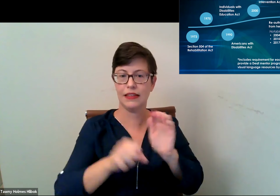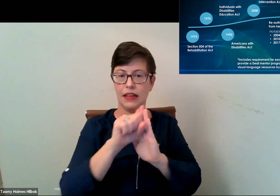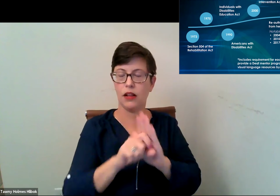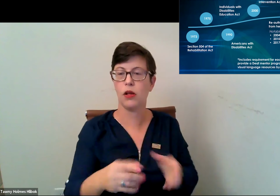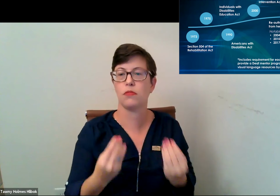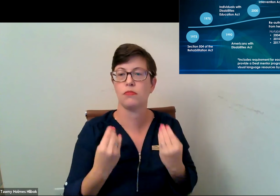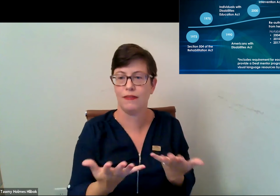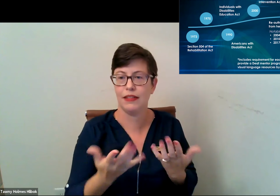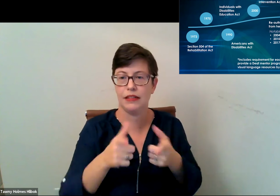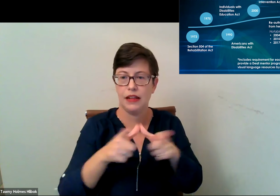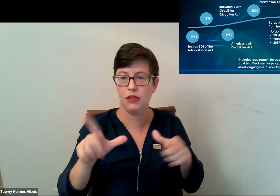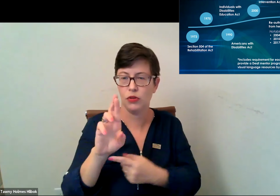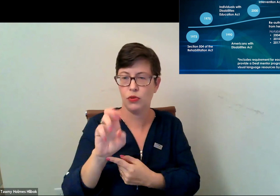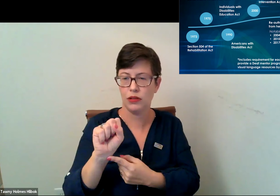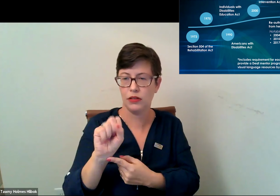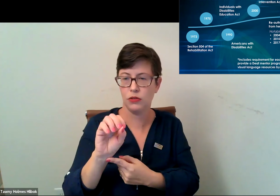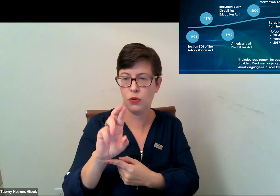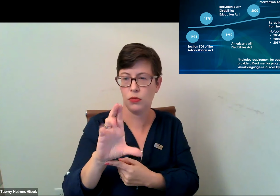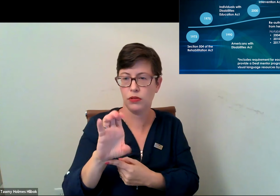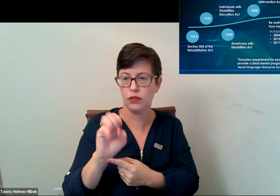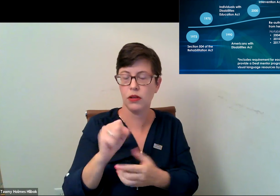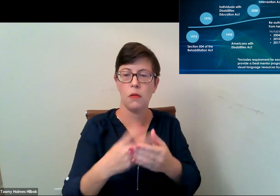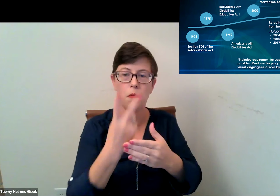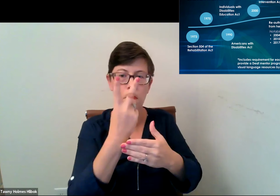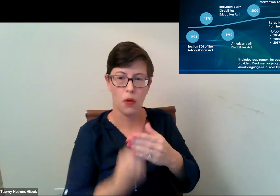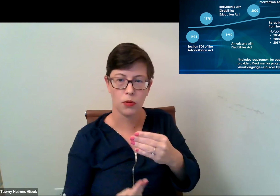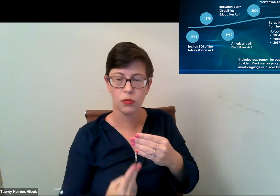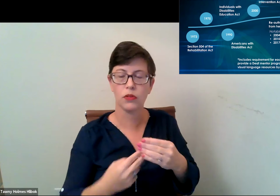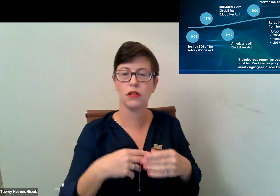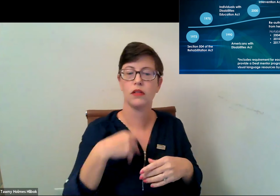it also stipulates that every state must provide linguistic resources.